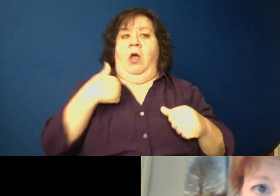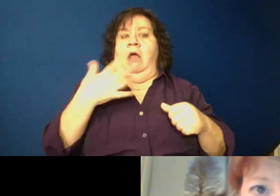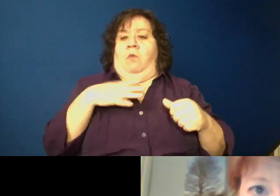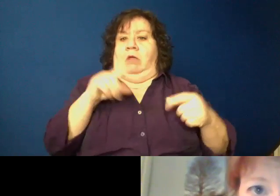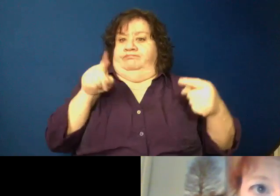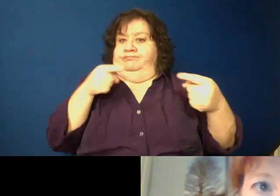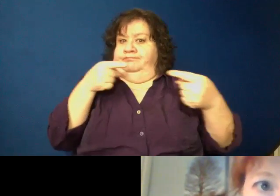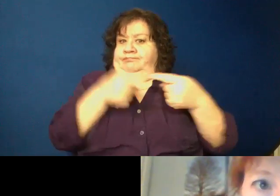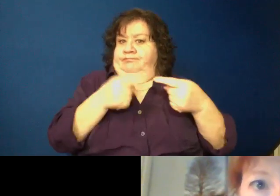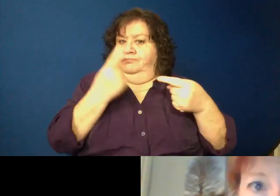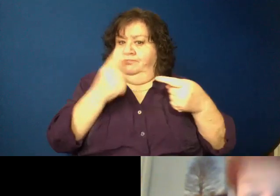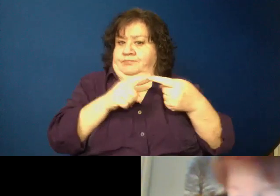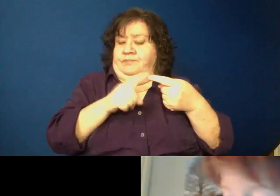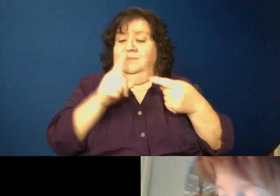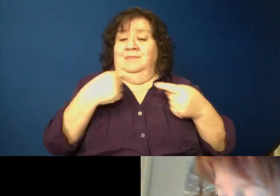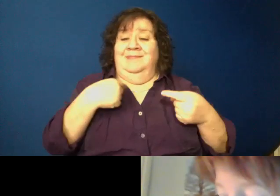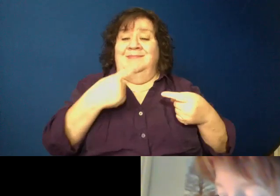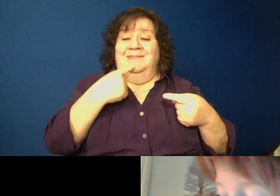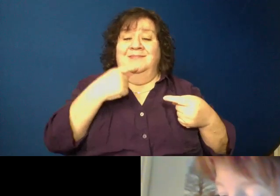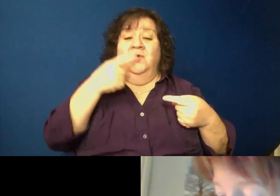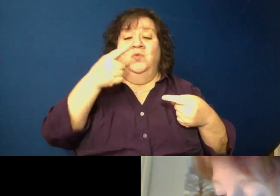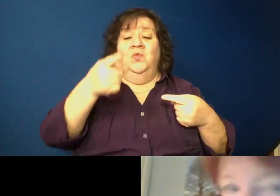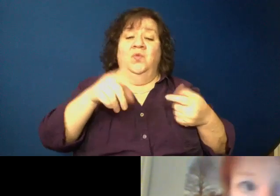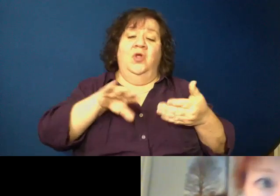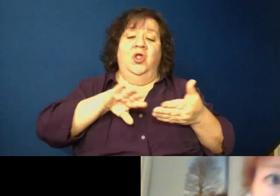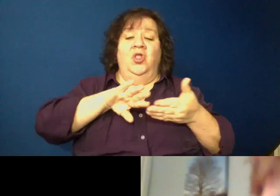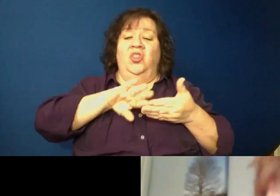because in many like if you look at the access to health care